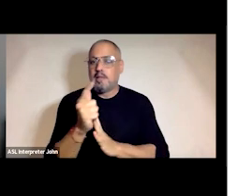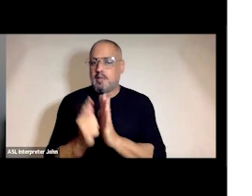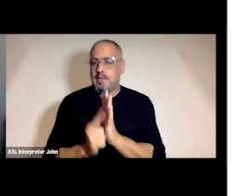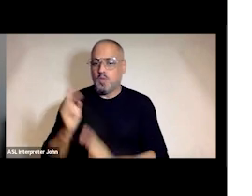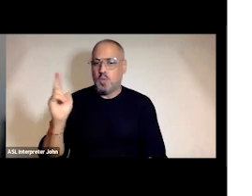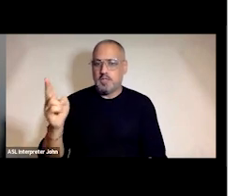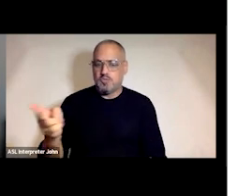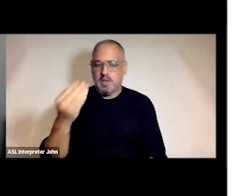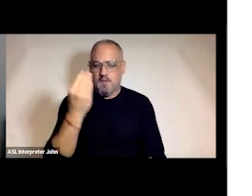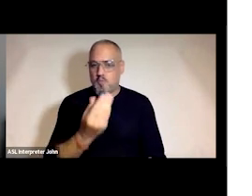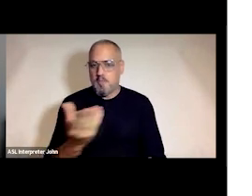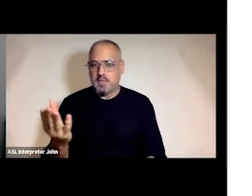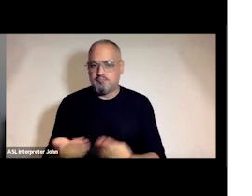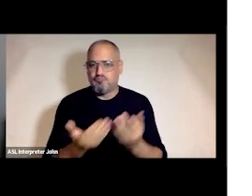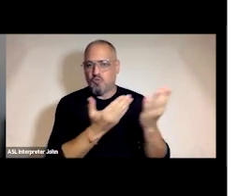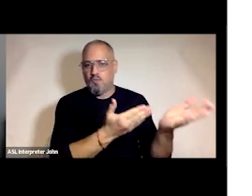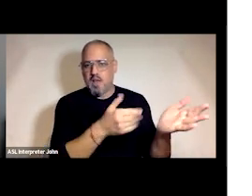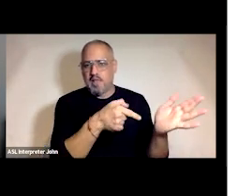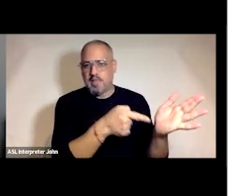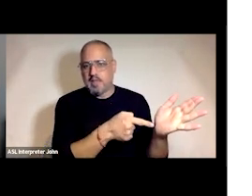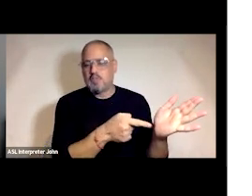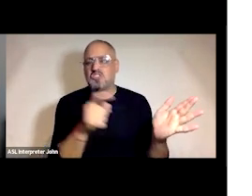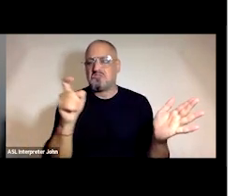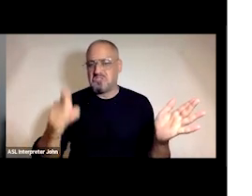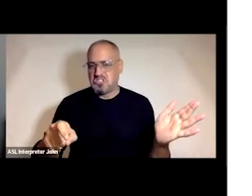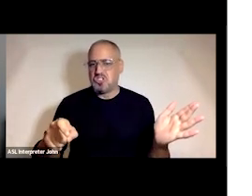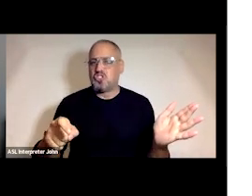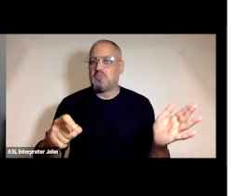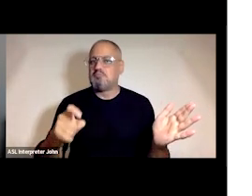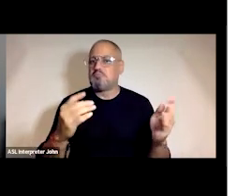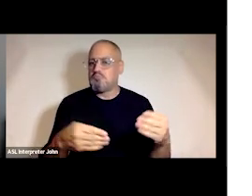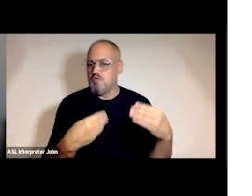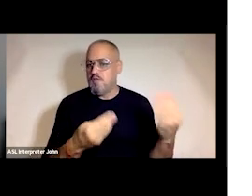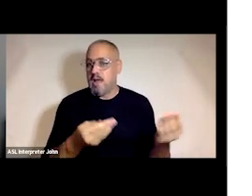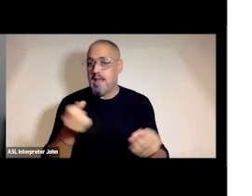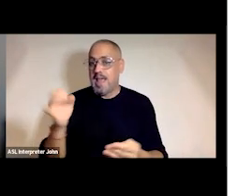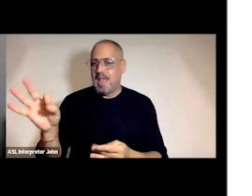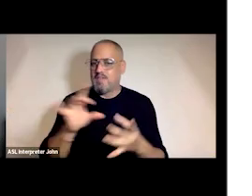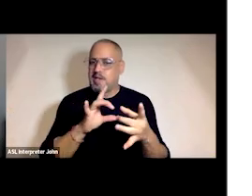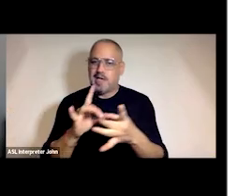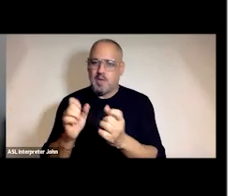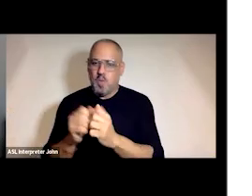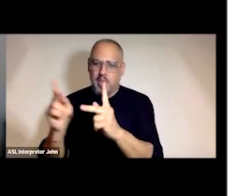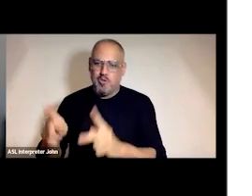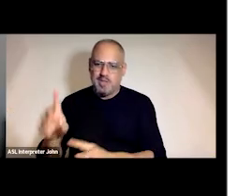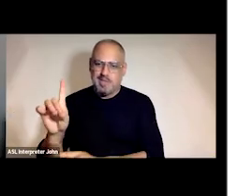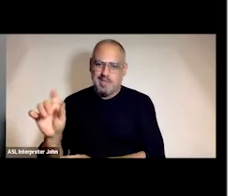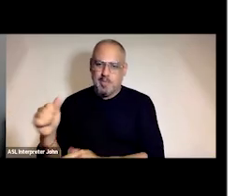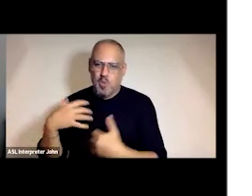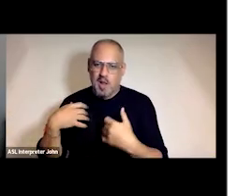the information that you provide in this section should be provided if it relates to the person's disabling health conditions